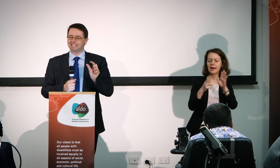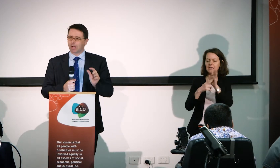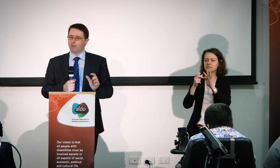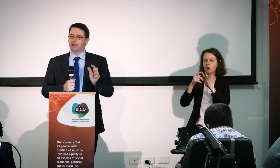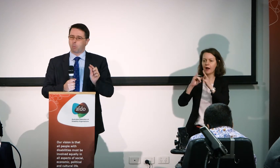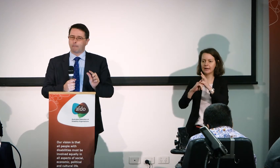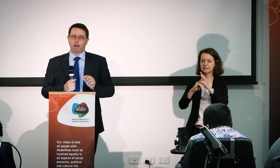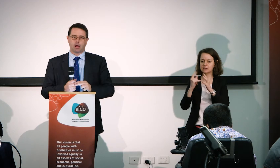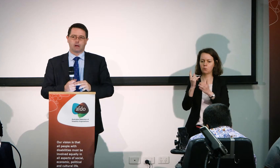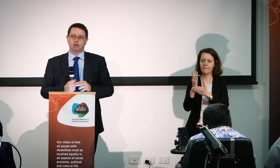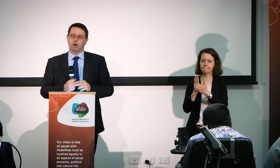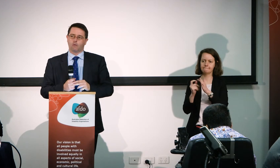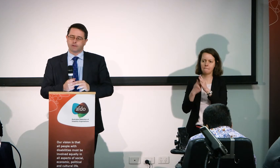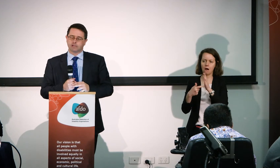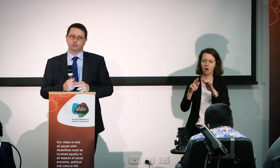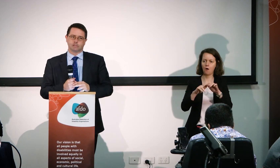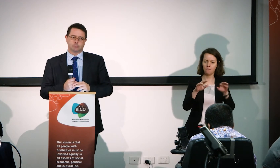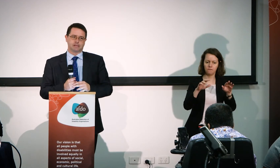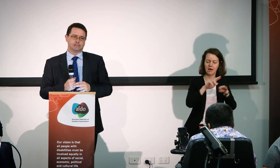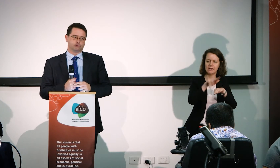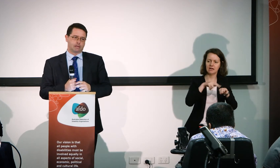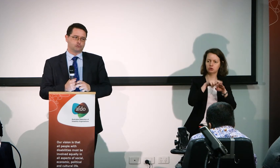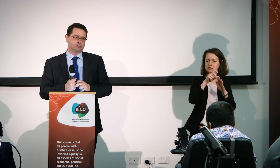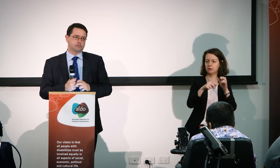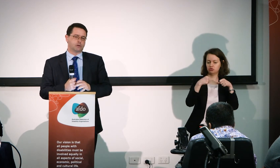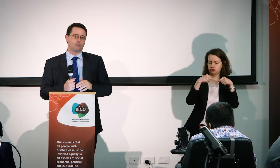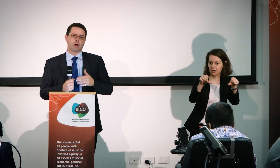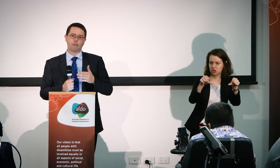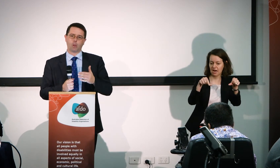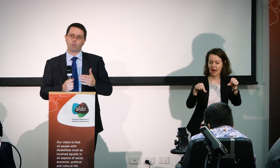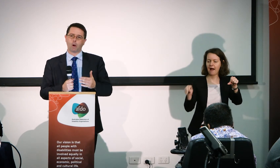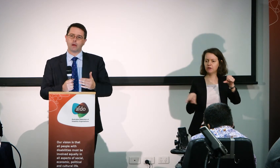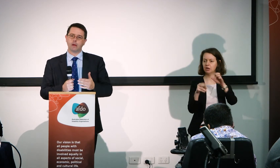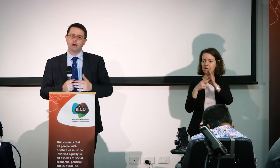but it's only one part of the National Disability Strategy.